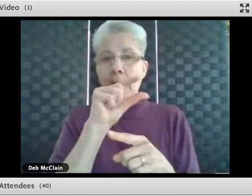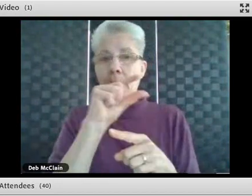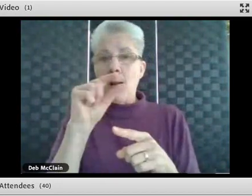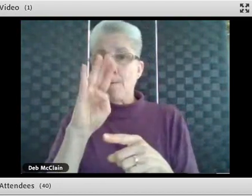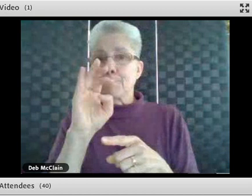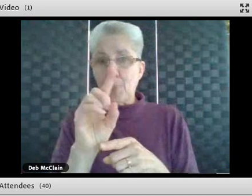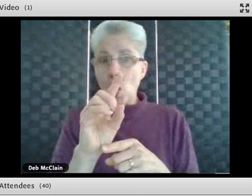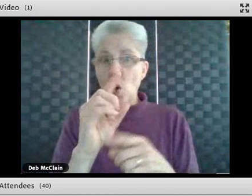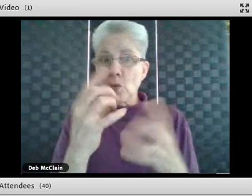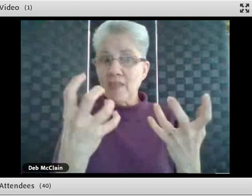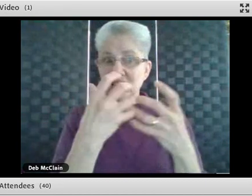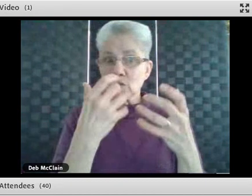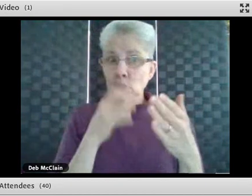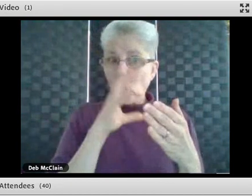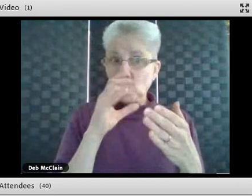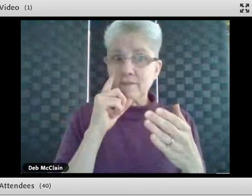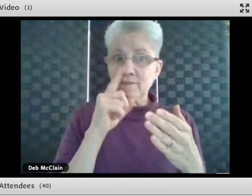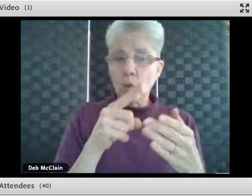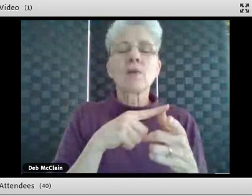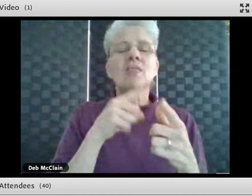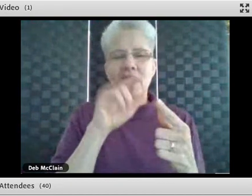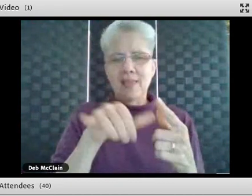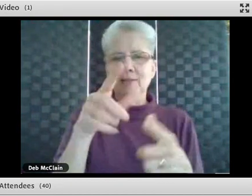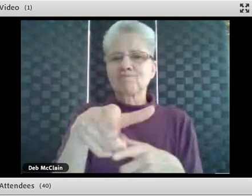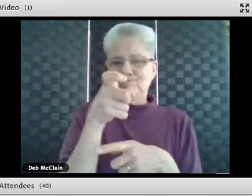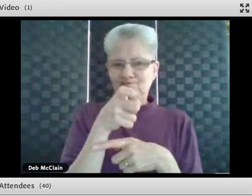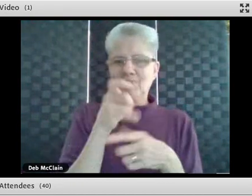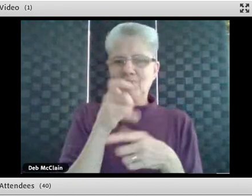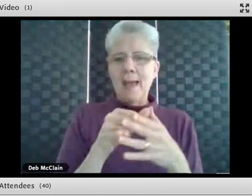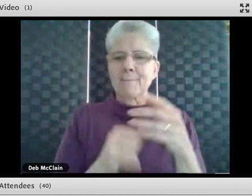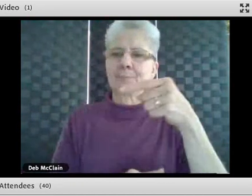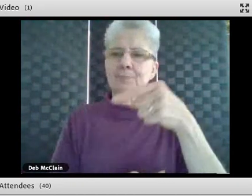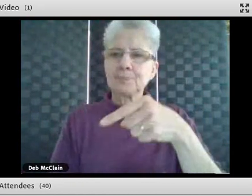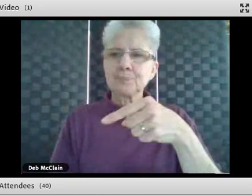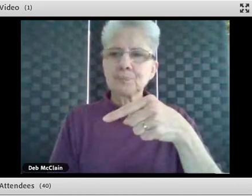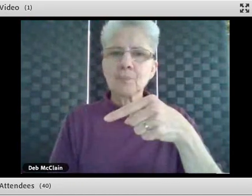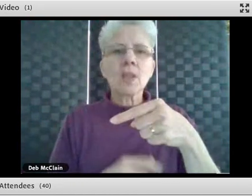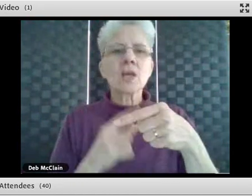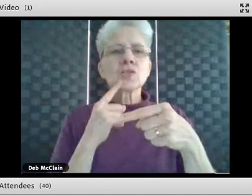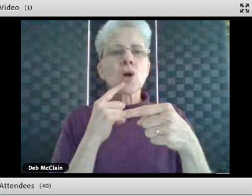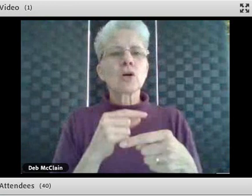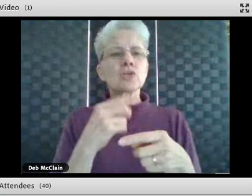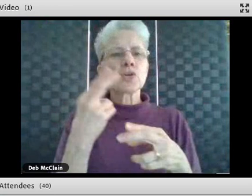that fits what you're looking for, bam, got it. So I'm gonna go to the horsemen and horsewomen entry.